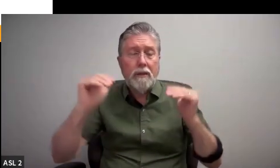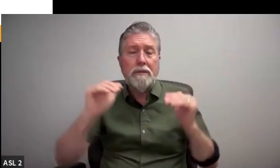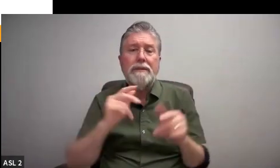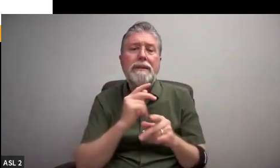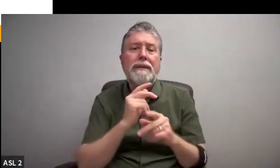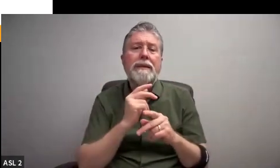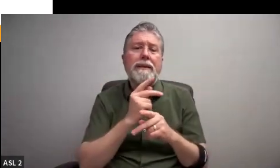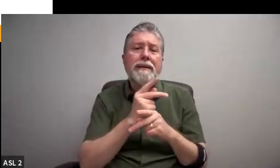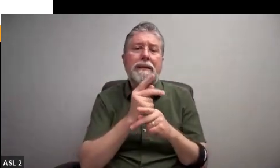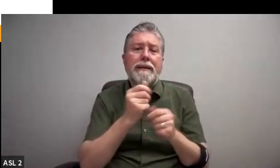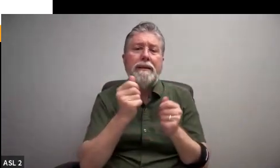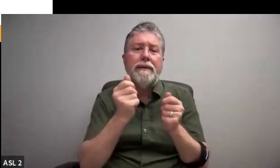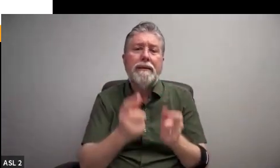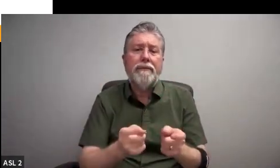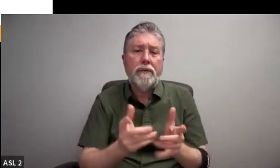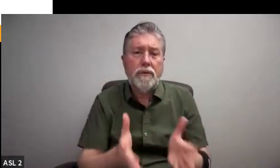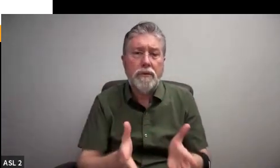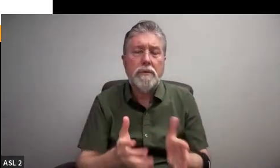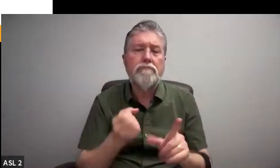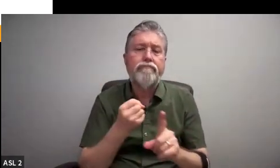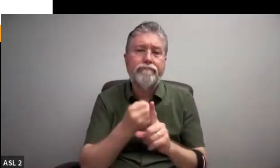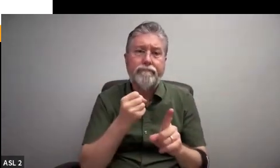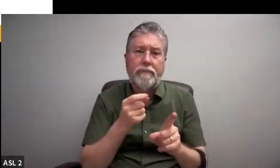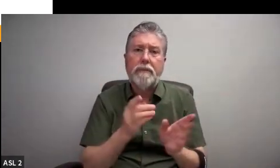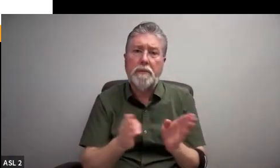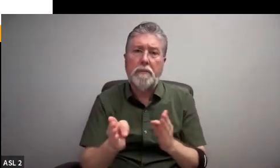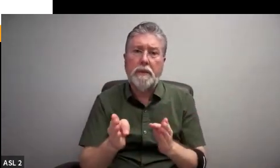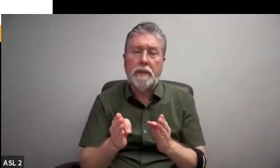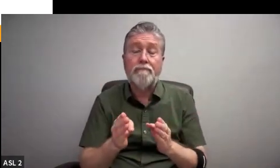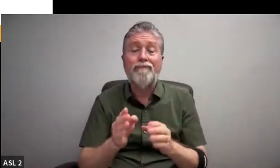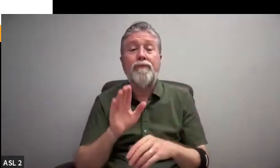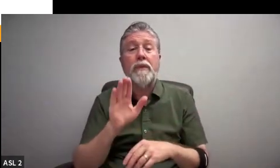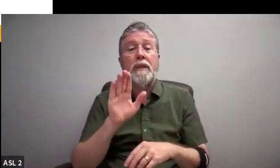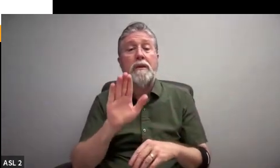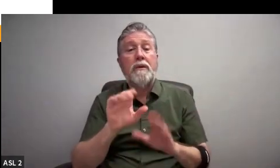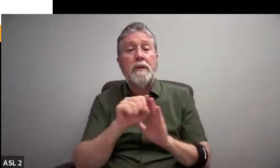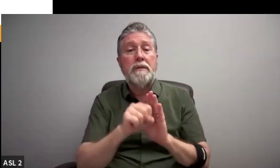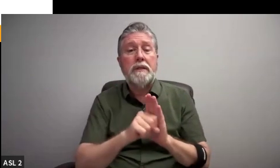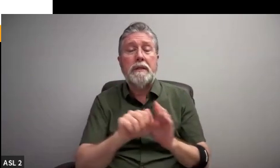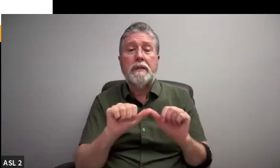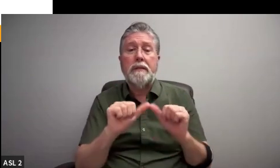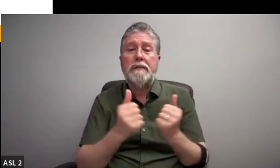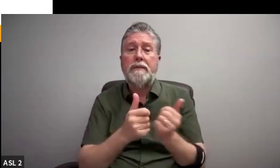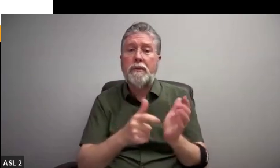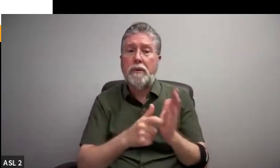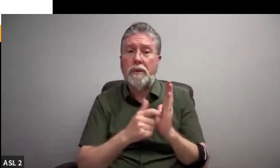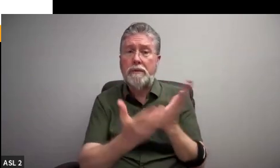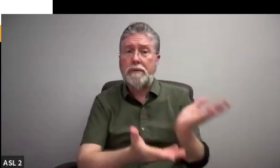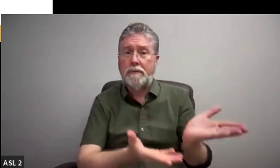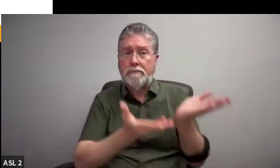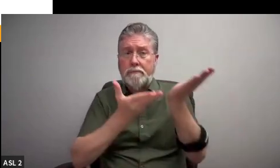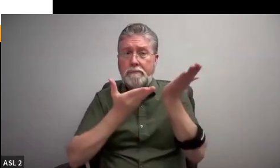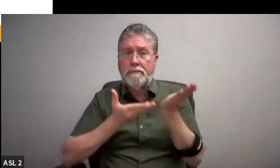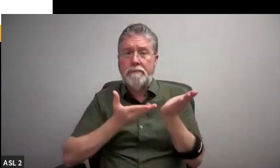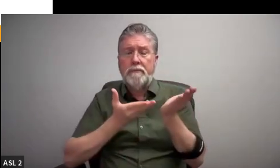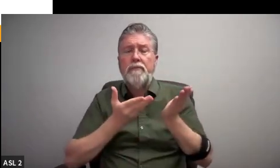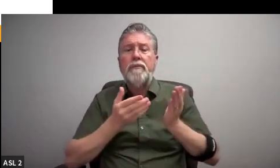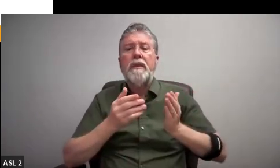plan. The state agency is required to submit a state plan that is informed by the area plans